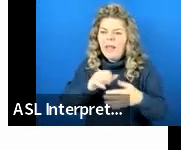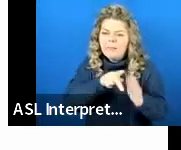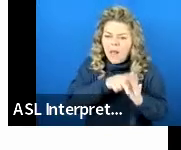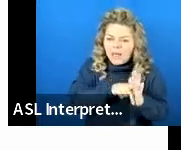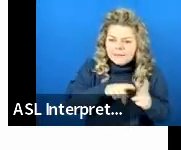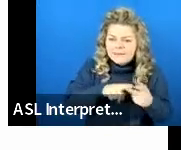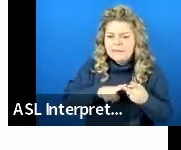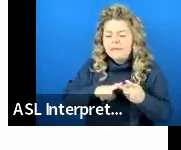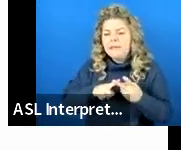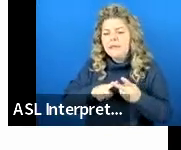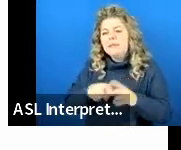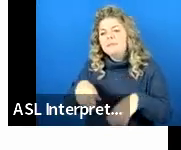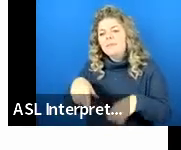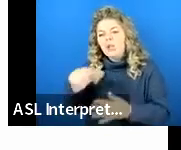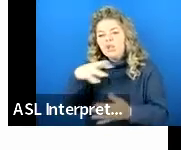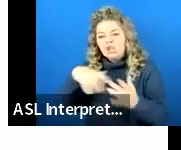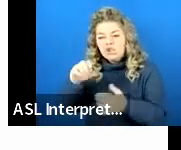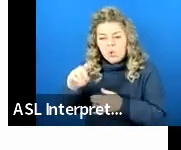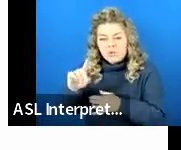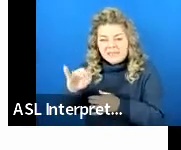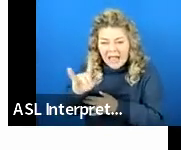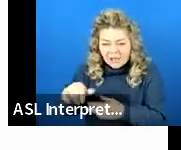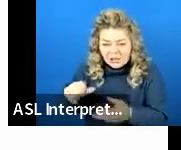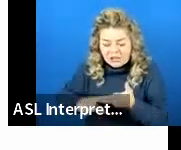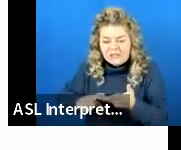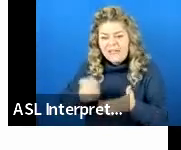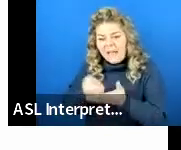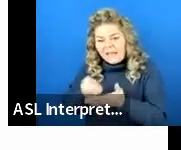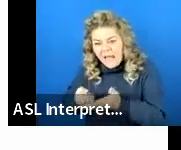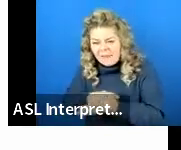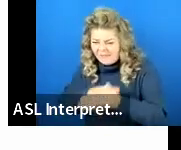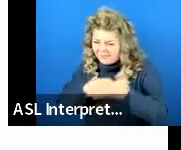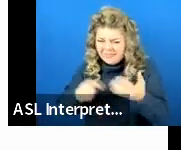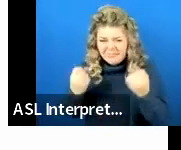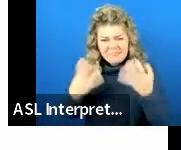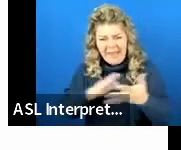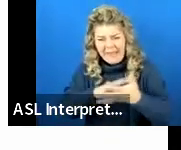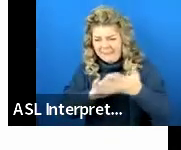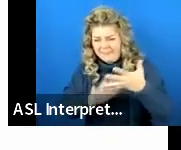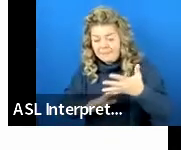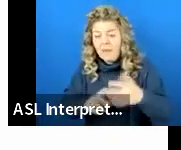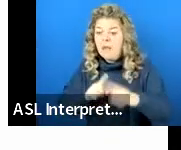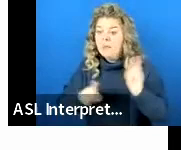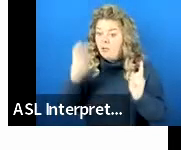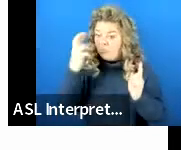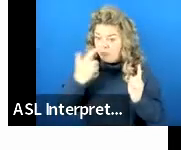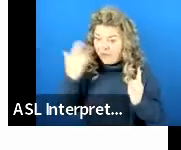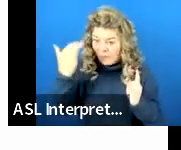sociology, education, and economics. But what makes this resource useful is its practicality